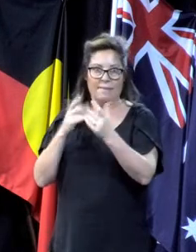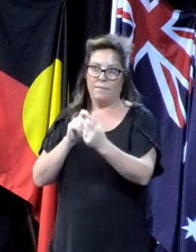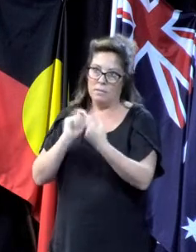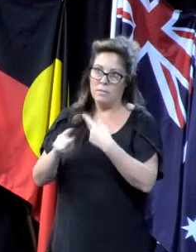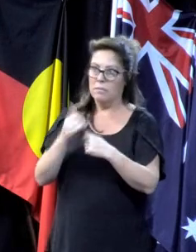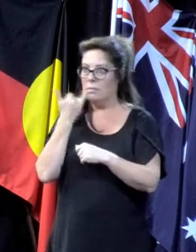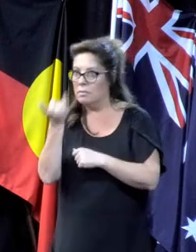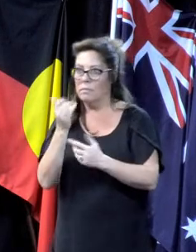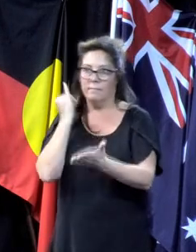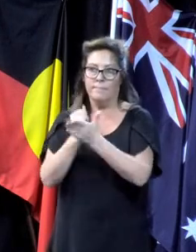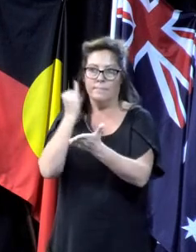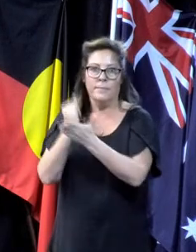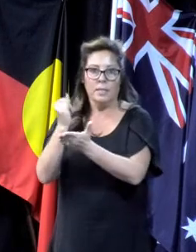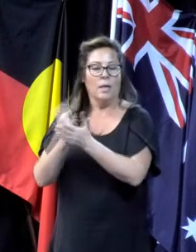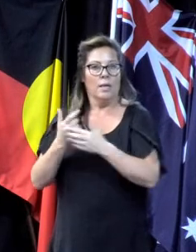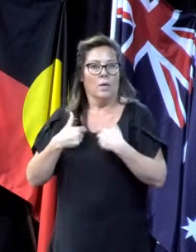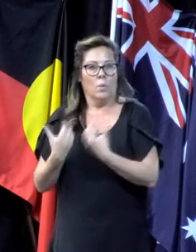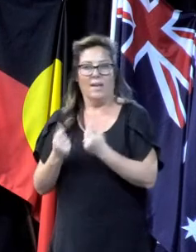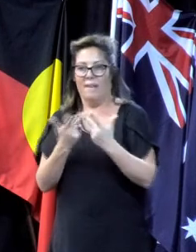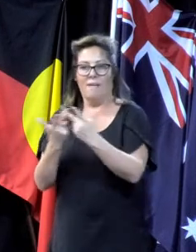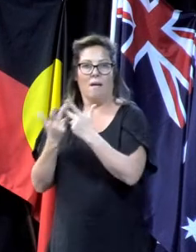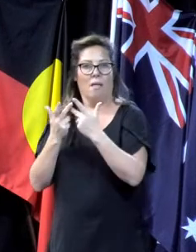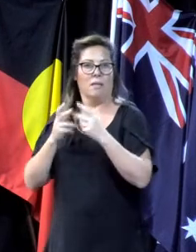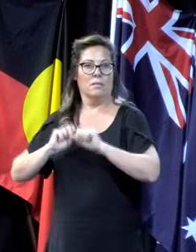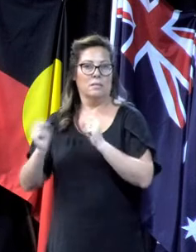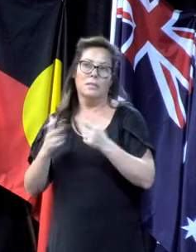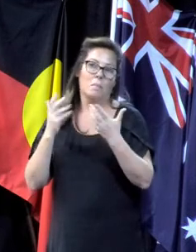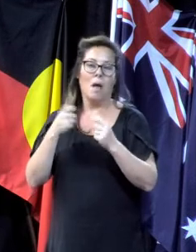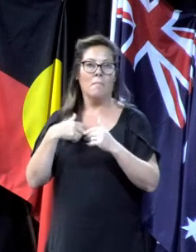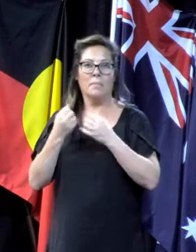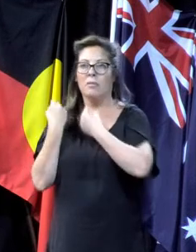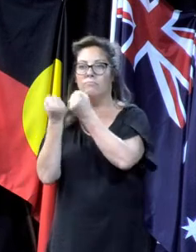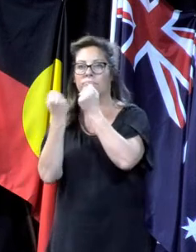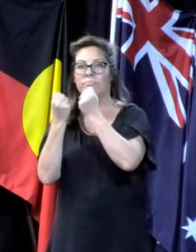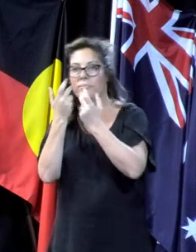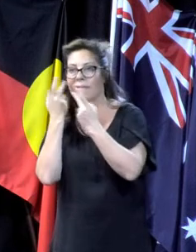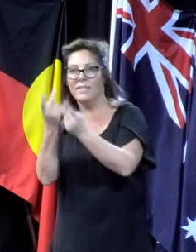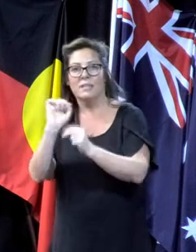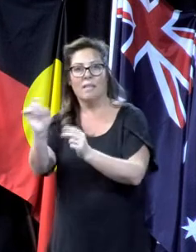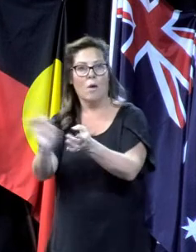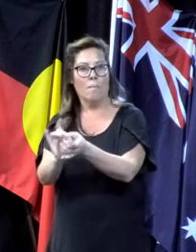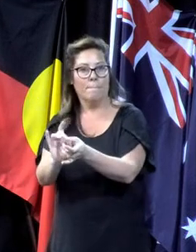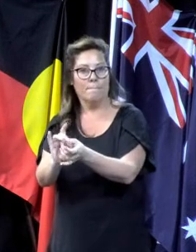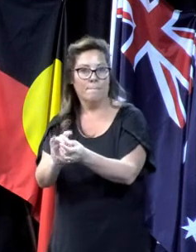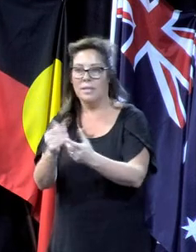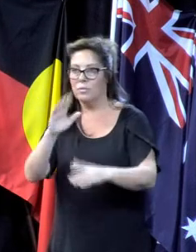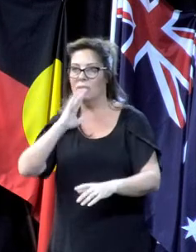or via the phone that we do home visits to... to homes to make contact with parents there.